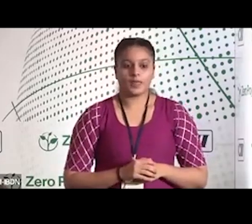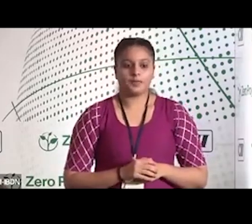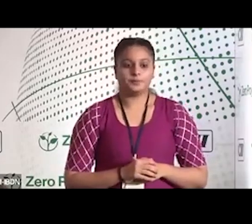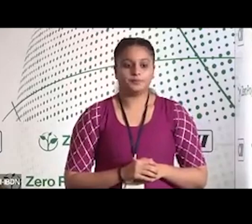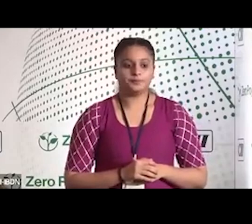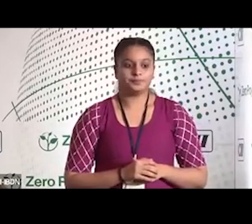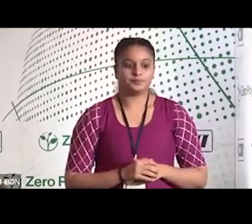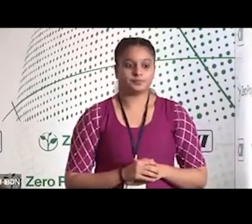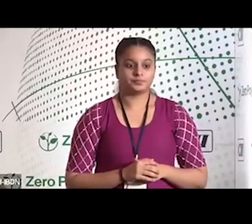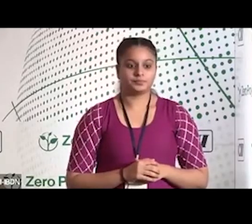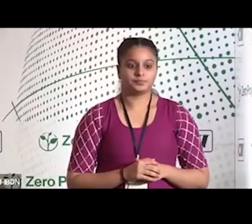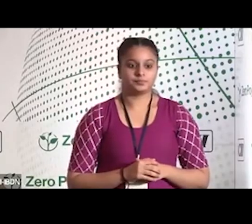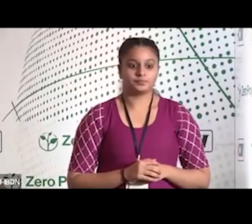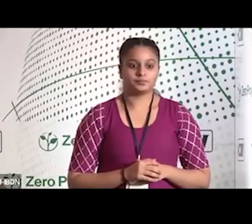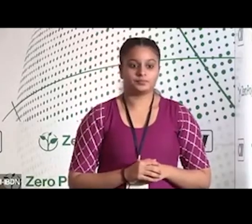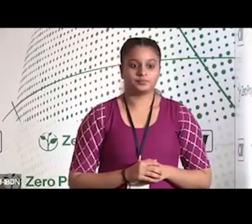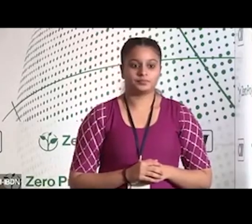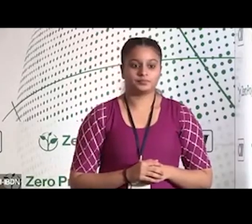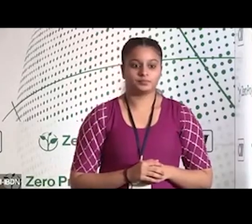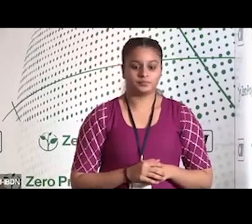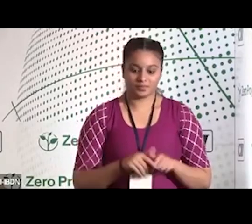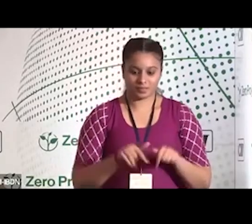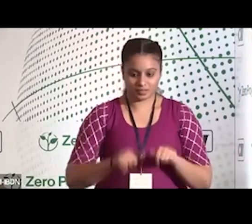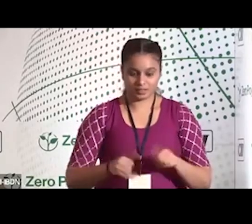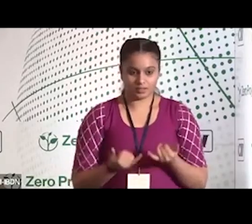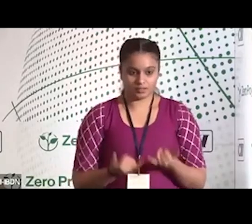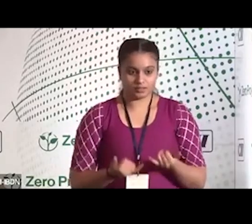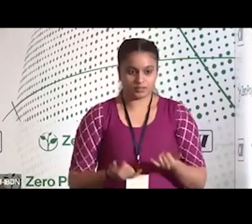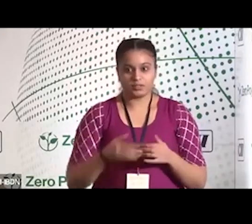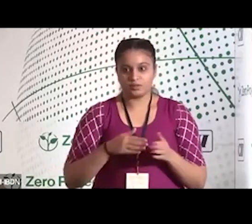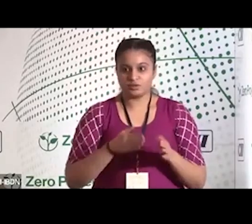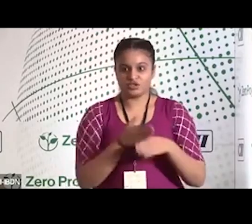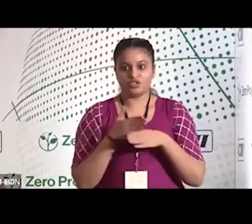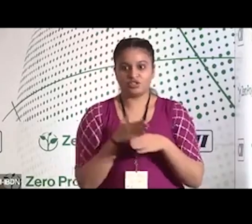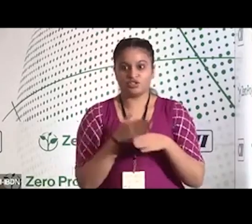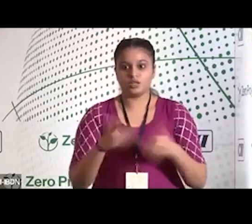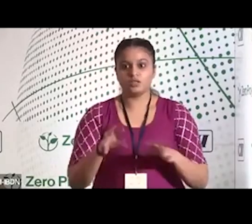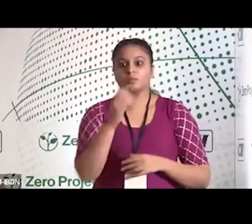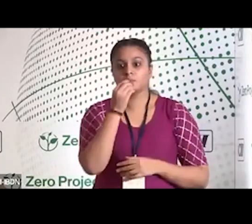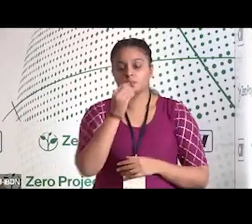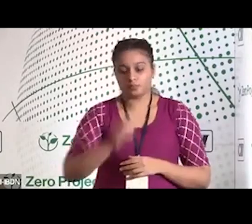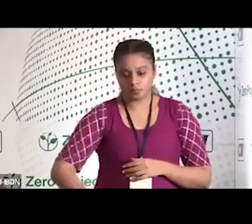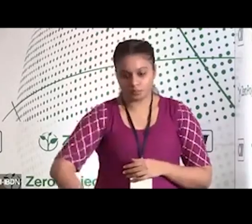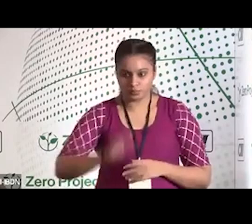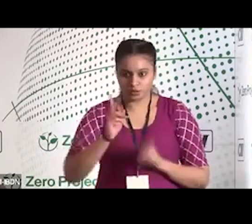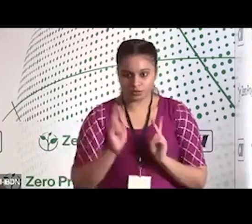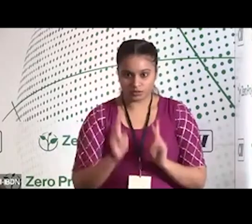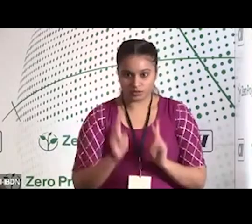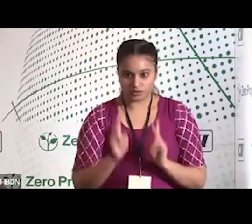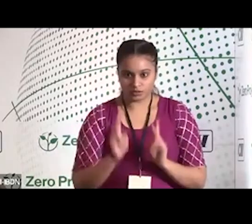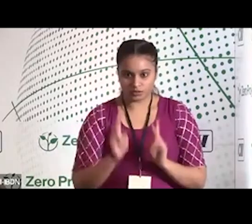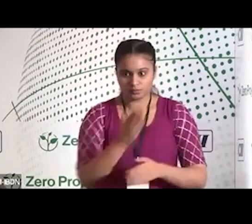yeah so until now you has said that she was born with the disability. She was in the family.